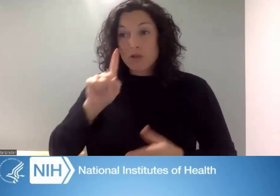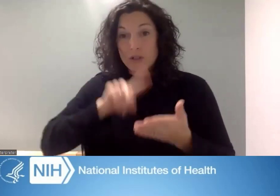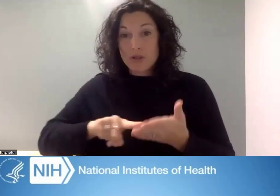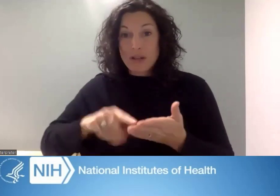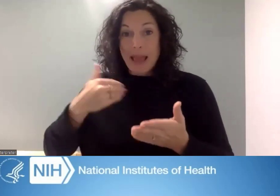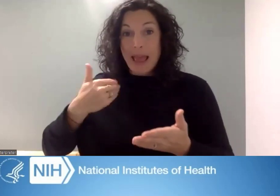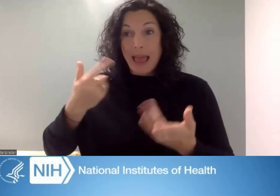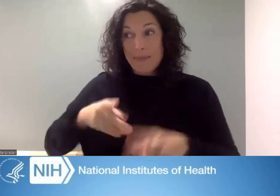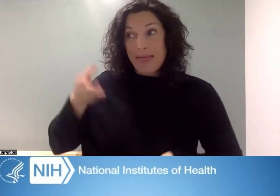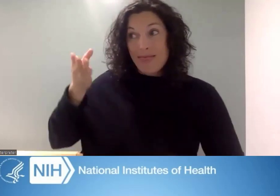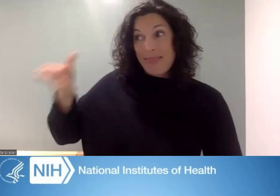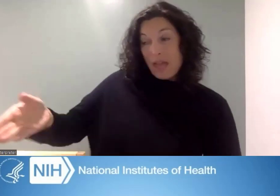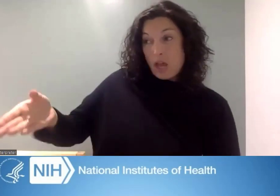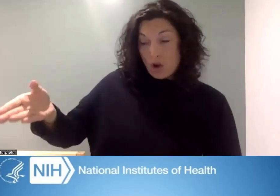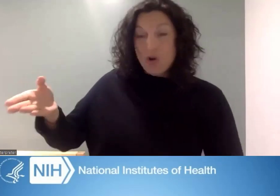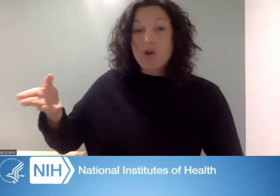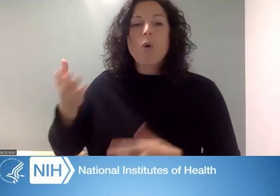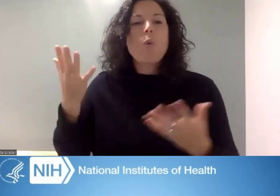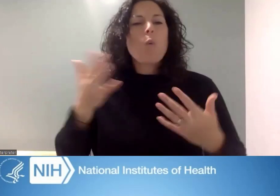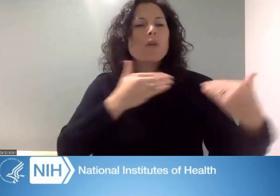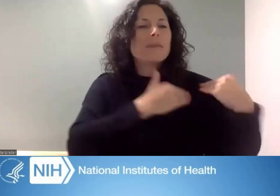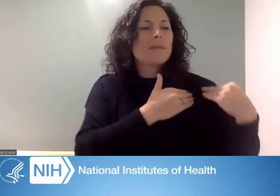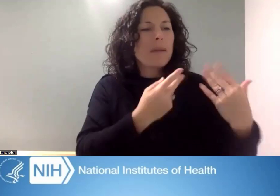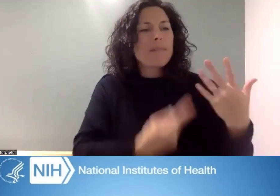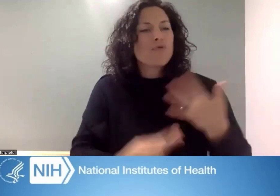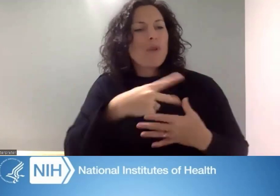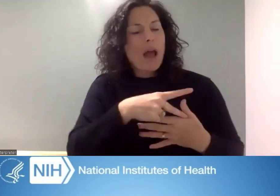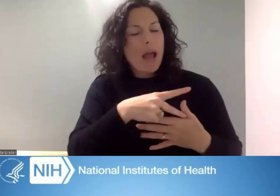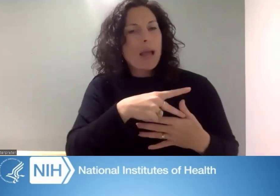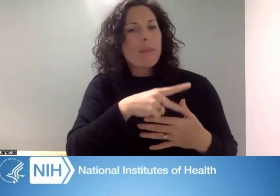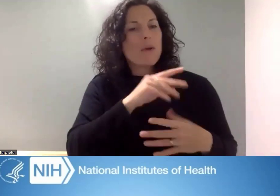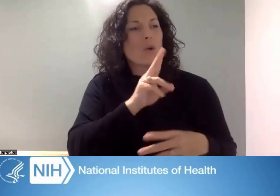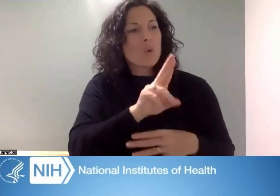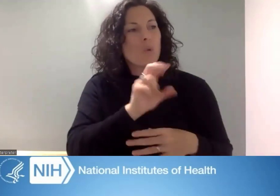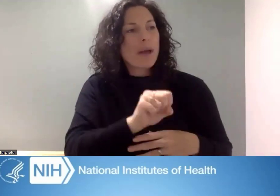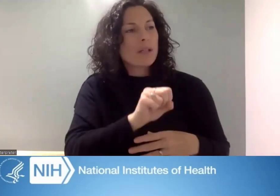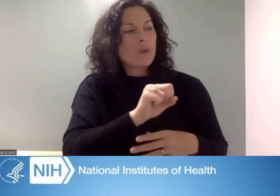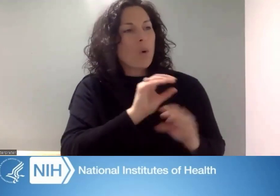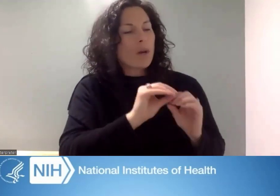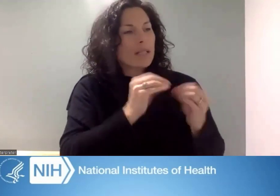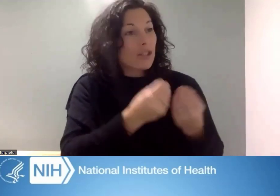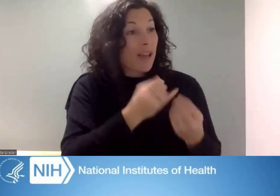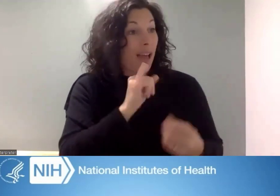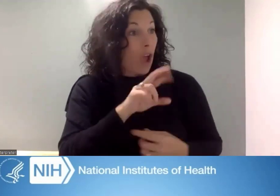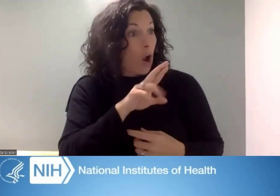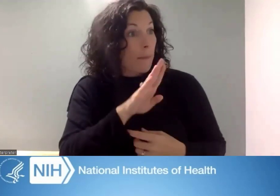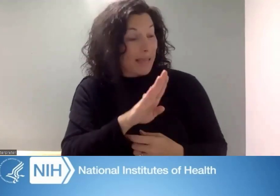what is the responsibility of the prime US organization? Is the IRB of the prime involved at all?